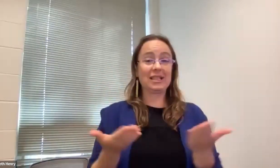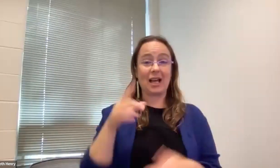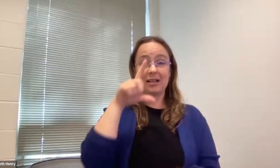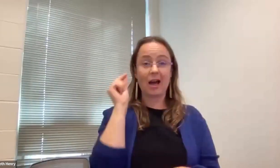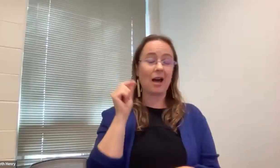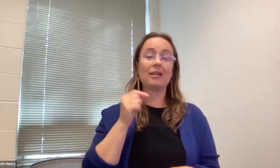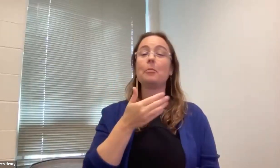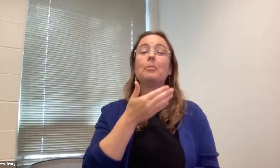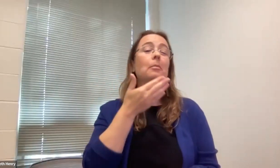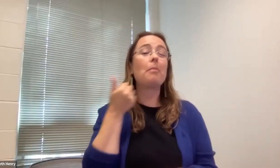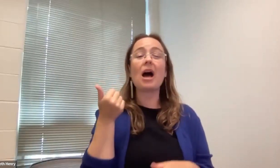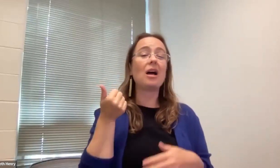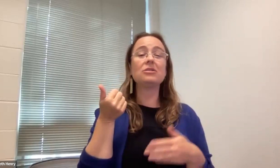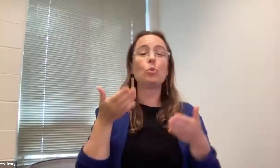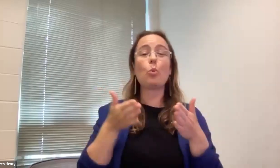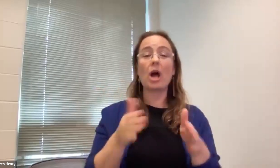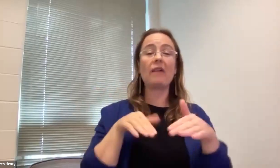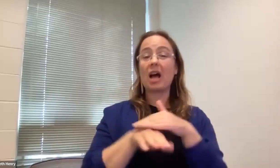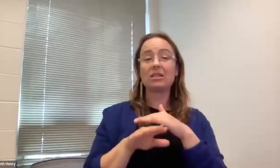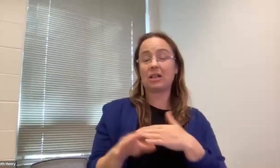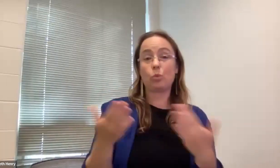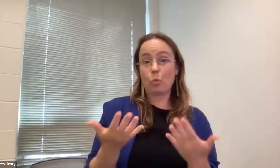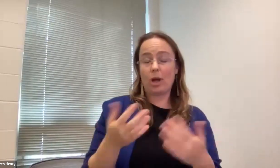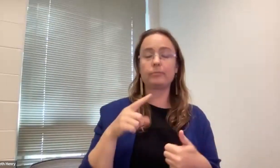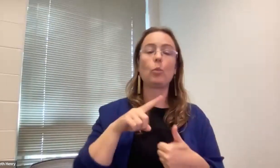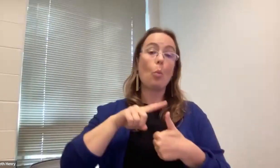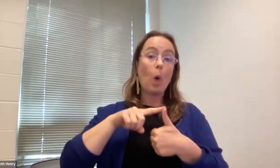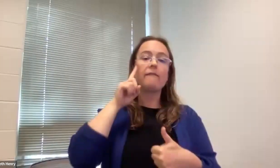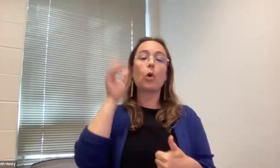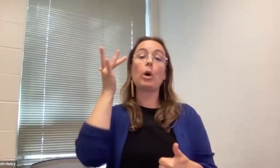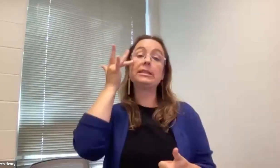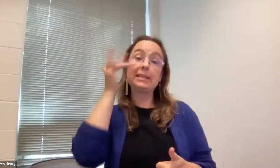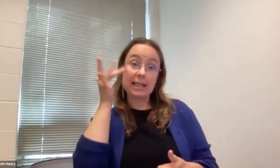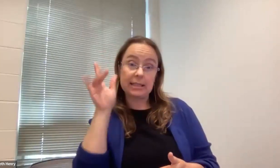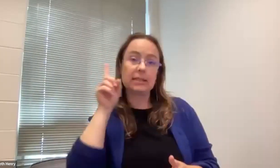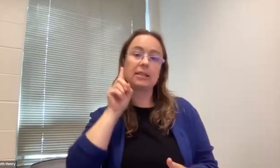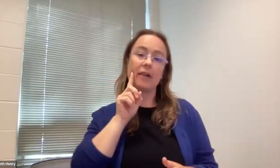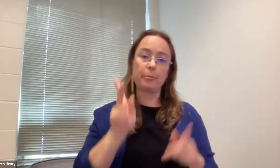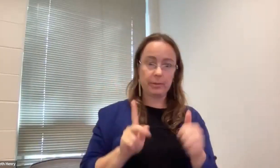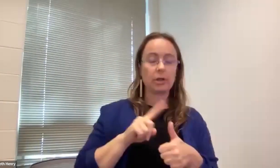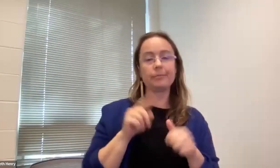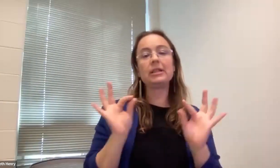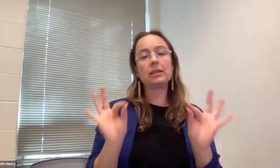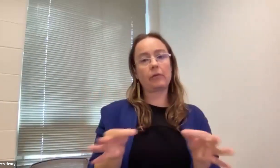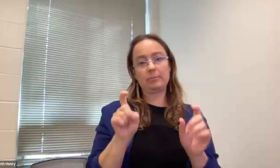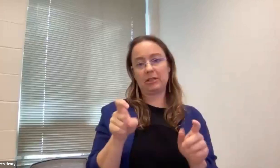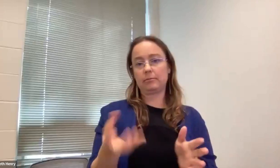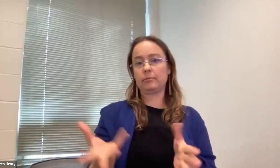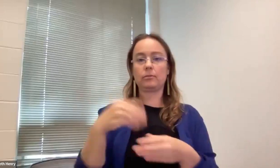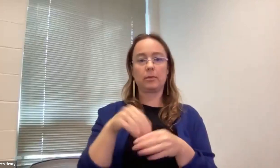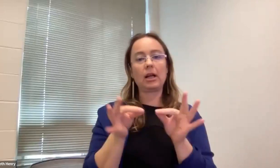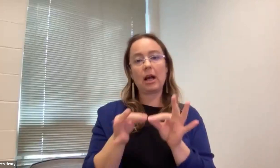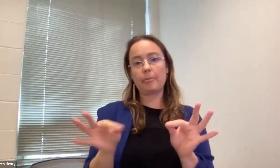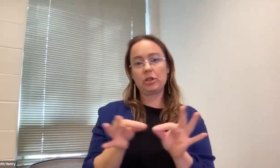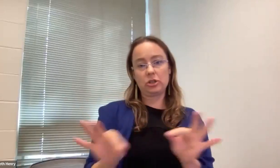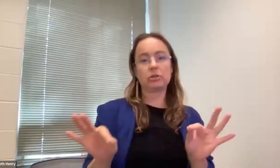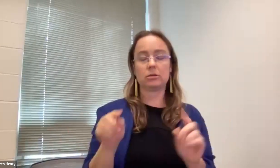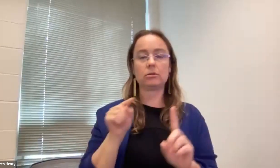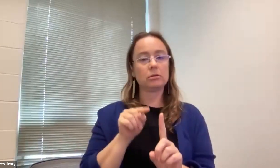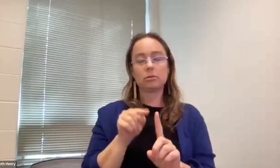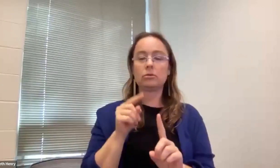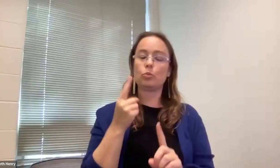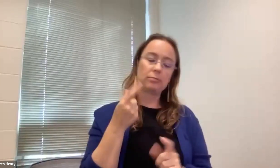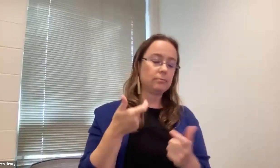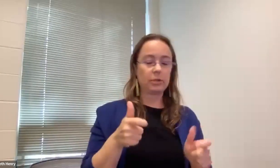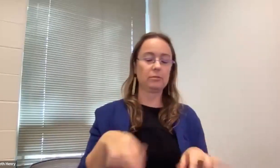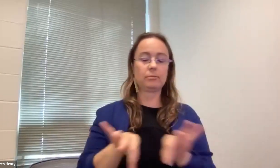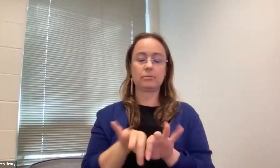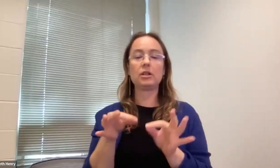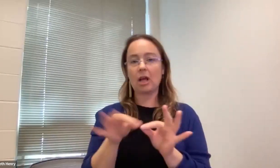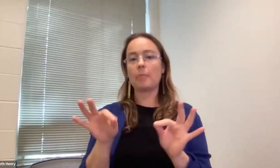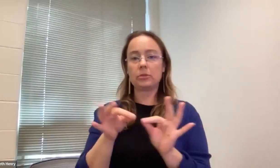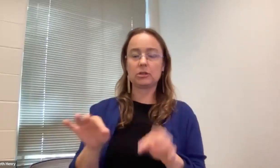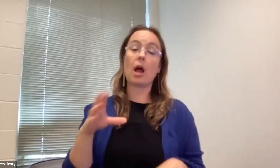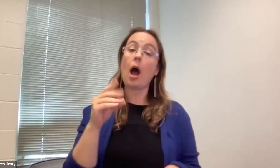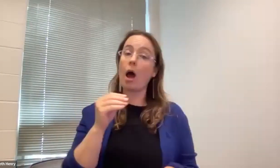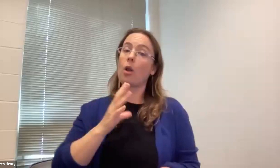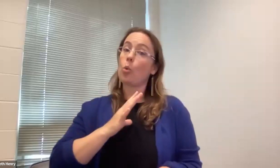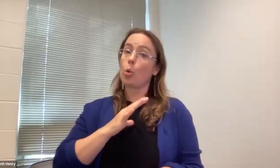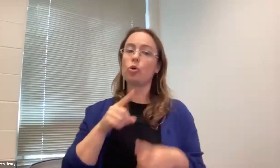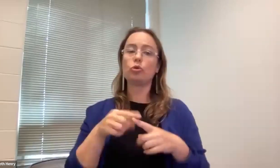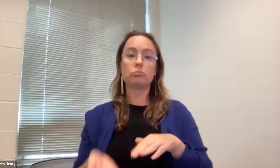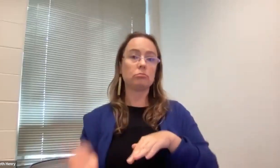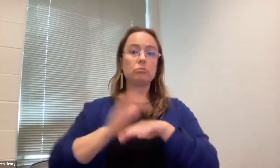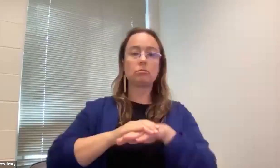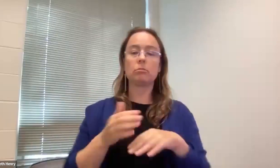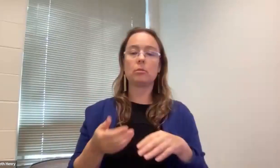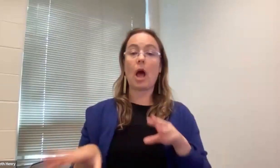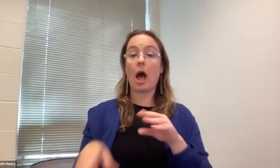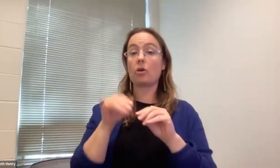Gustavo Navarrete (he/him/él): and this community here I got a university uh is one of the best things that we do in terms of accessibility specifically, for that cited deaf uh individuals is always have captions available that is crucial for the deaf community,